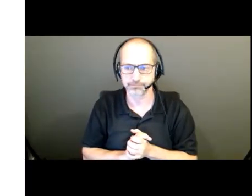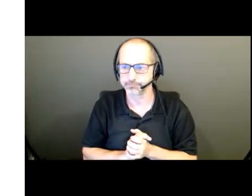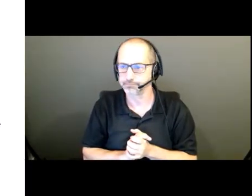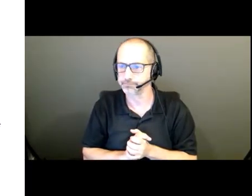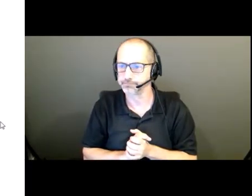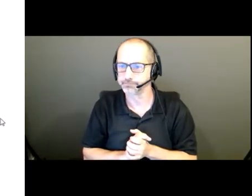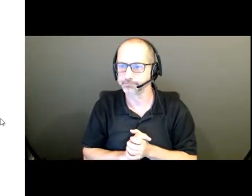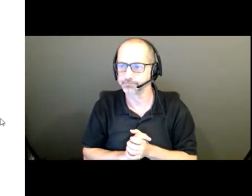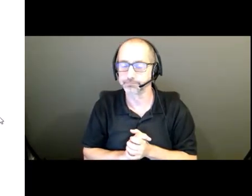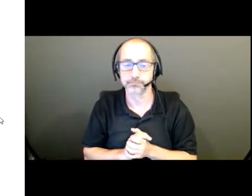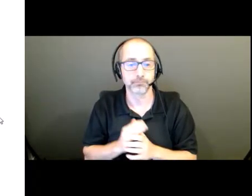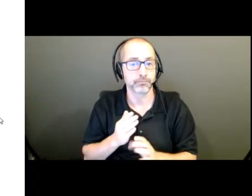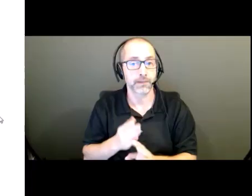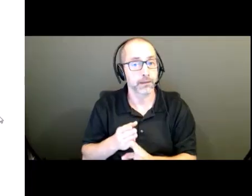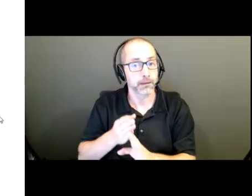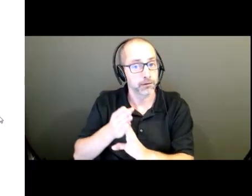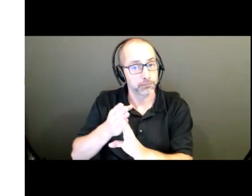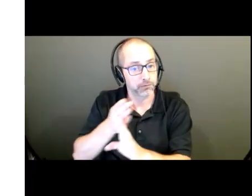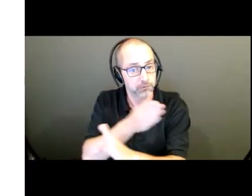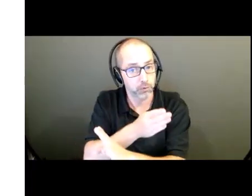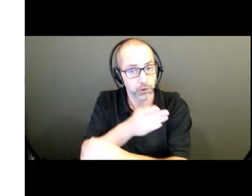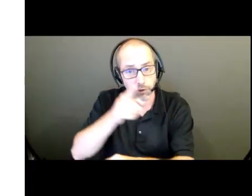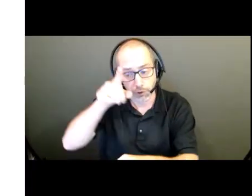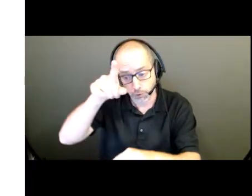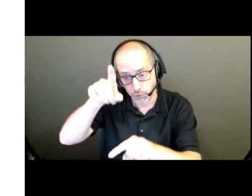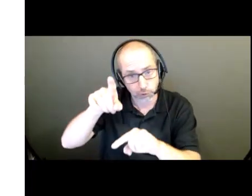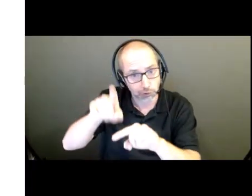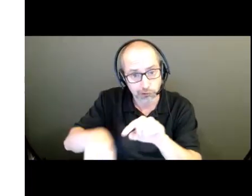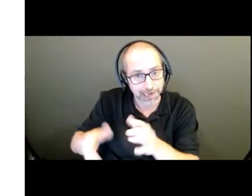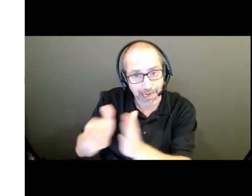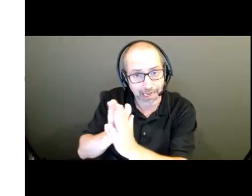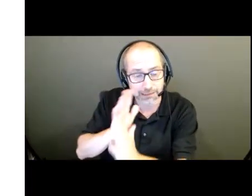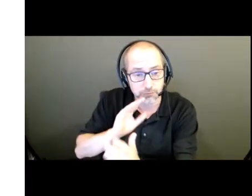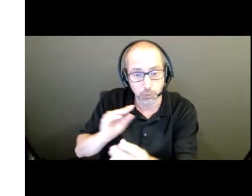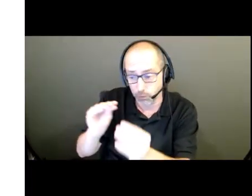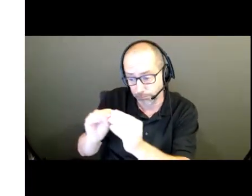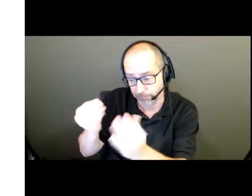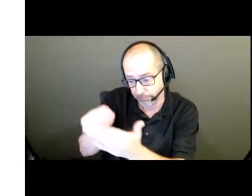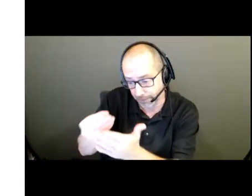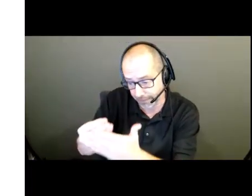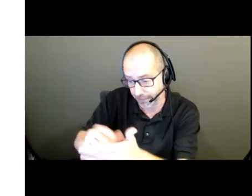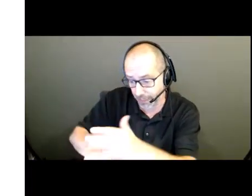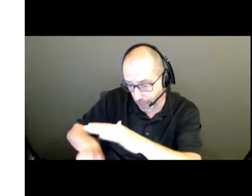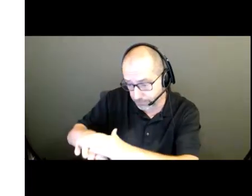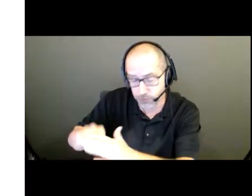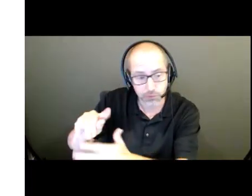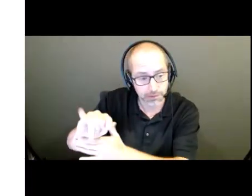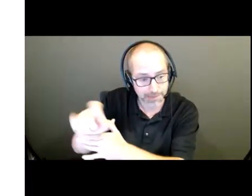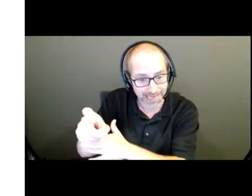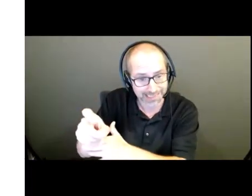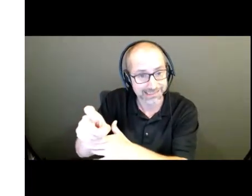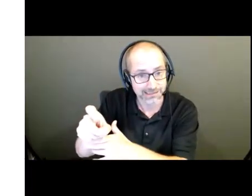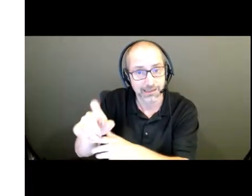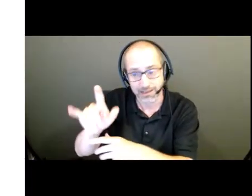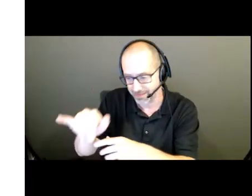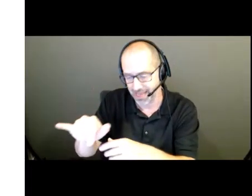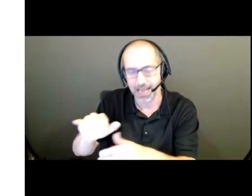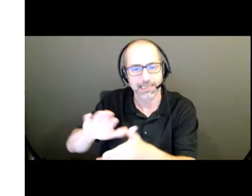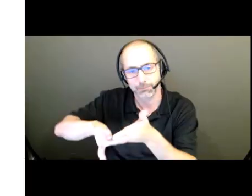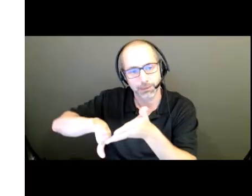Previously, you could not request subsistence up to a maximum amount. This line item has been removed, and the maximum amount has also been removed.